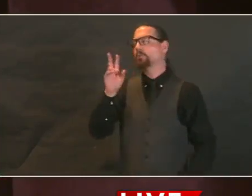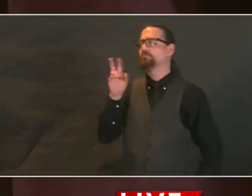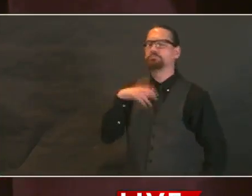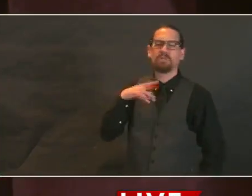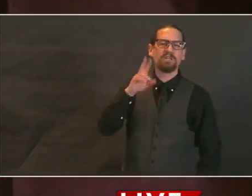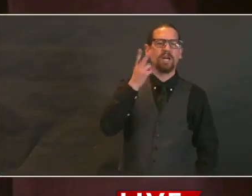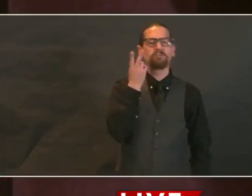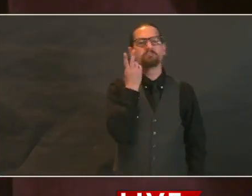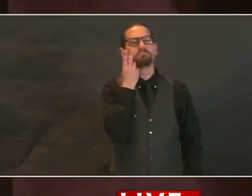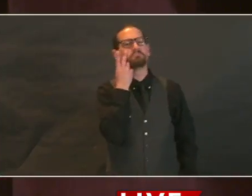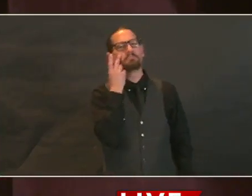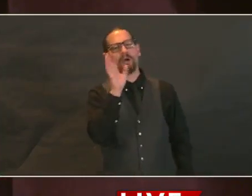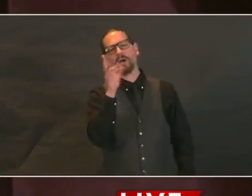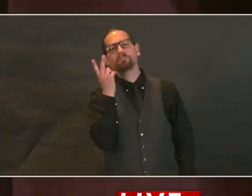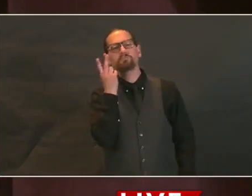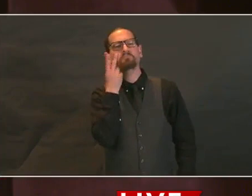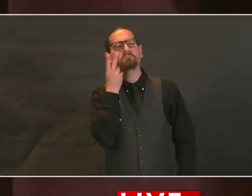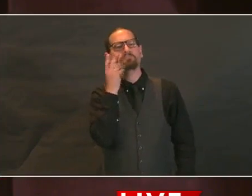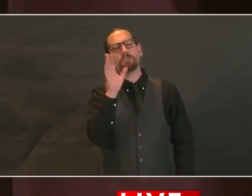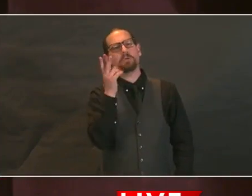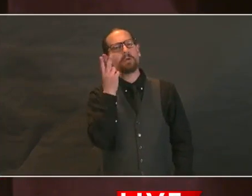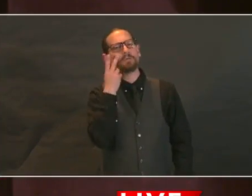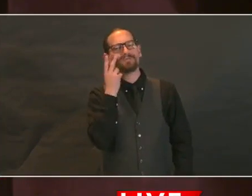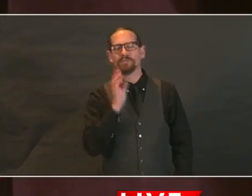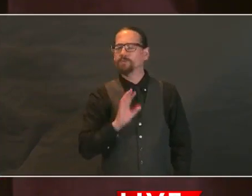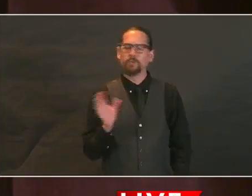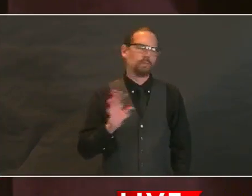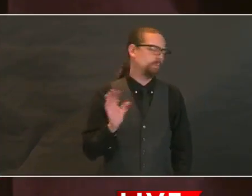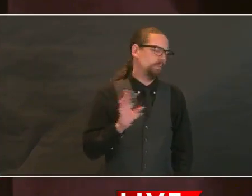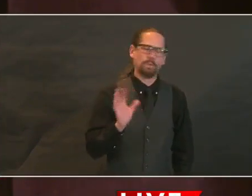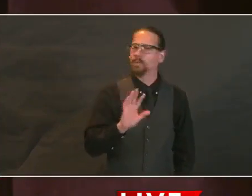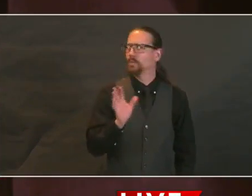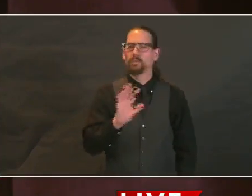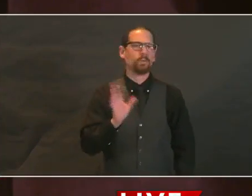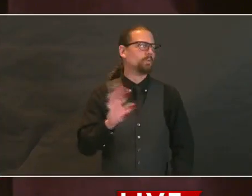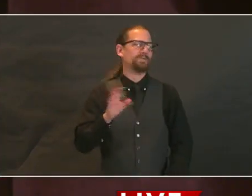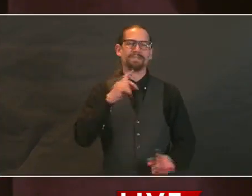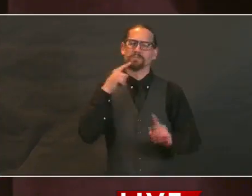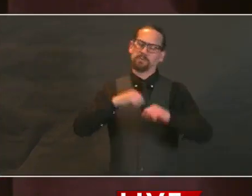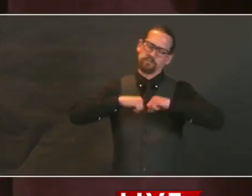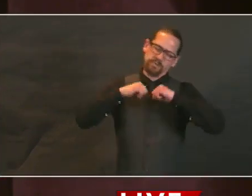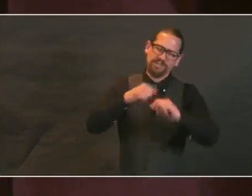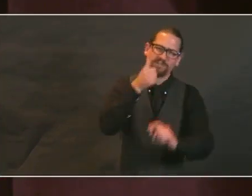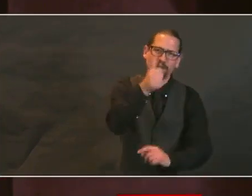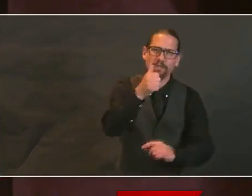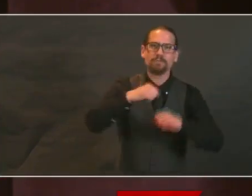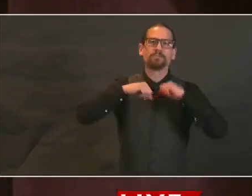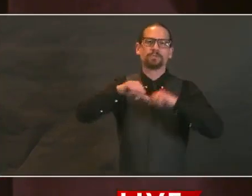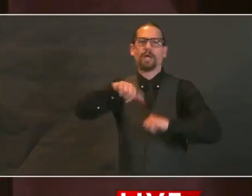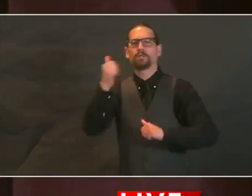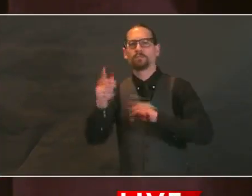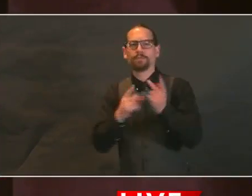THE BOTTOM LINE IS THAT WAIT AND SEE APPROACH. NEEDING DOES NOT WORK. IT'S NOT GOING TO